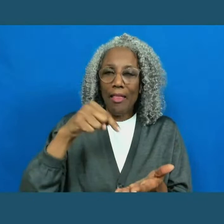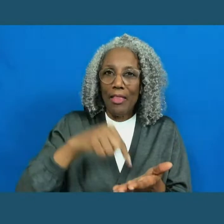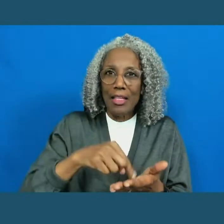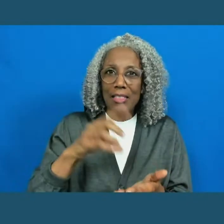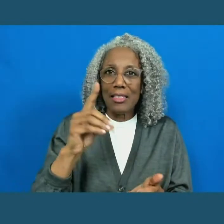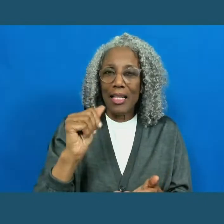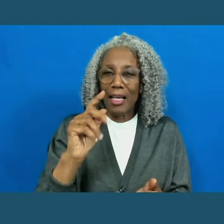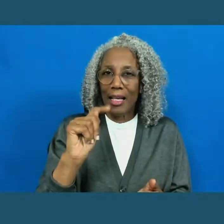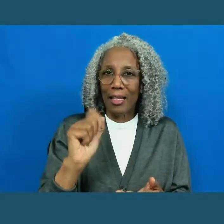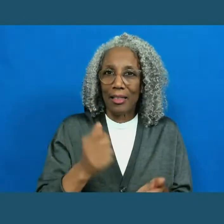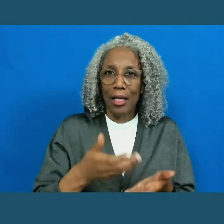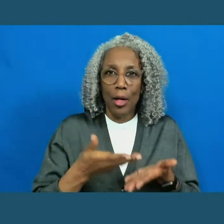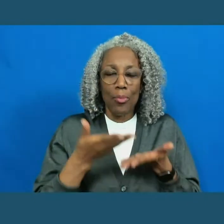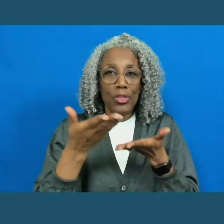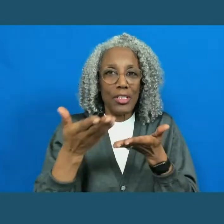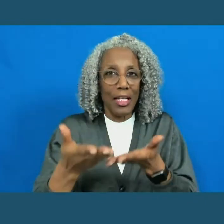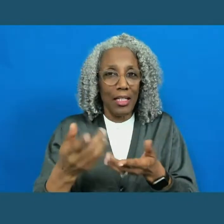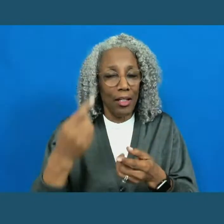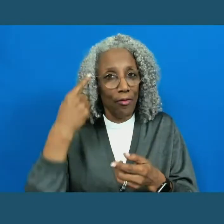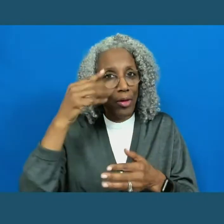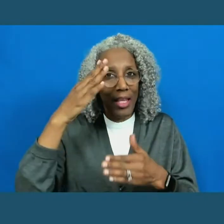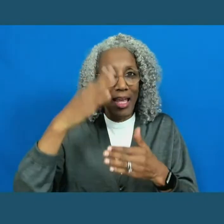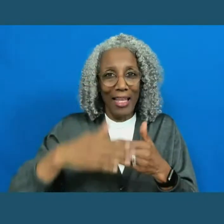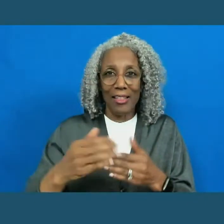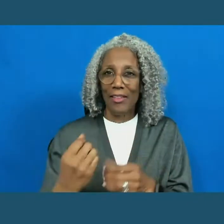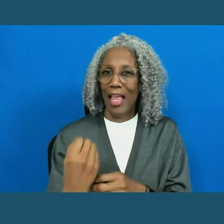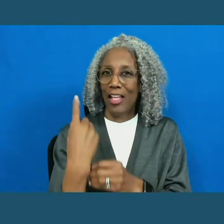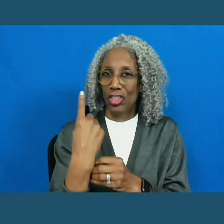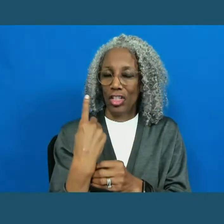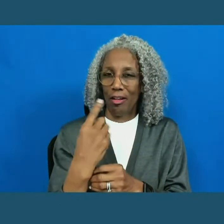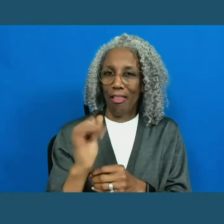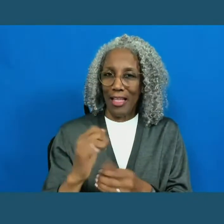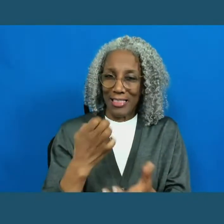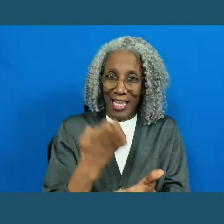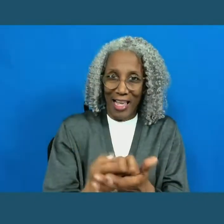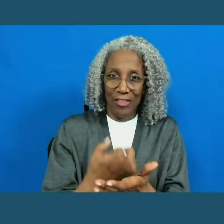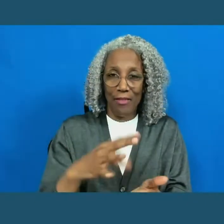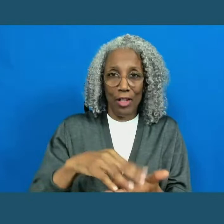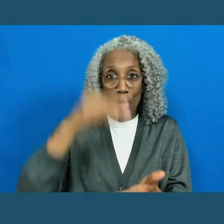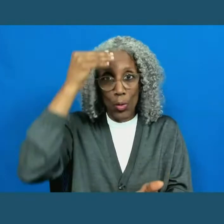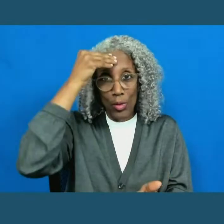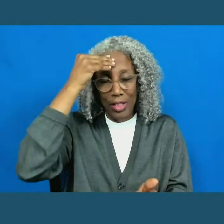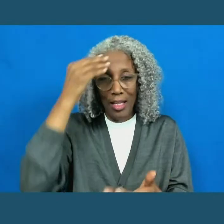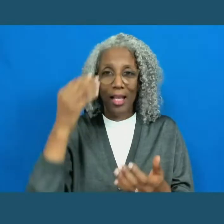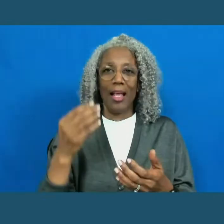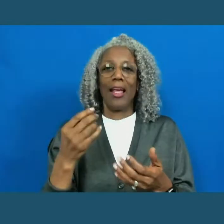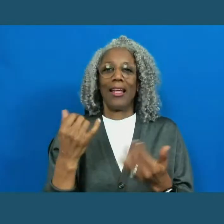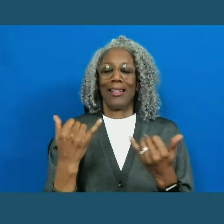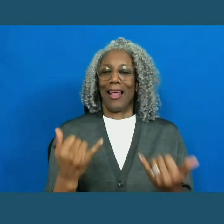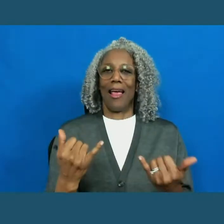all of this to you because this is data that was presented for